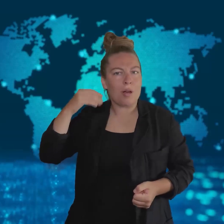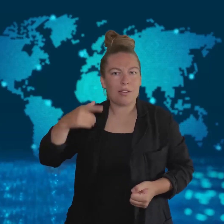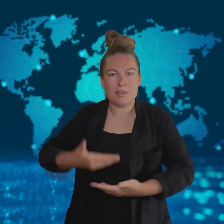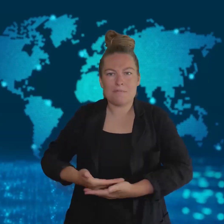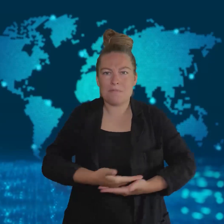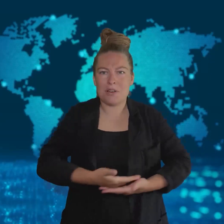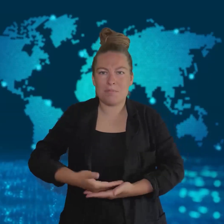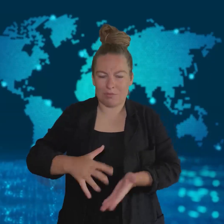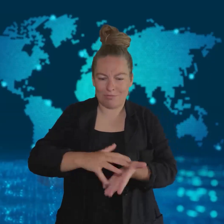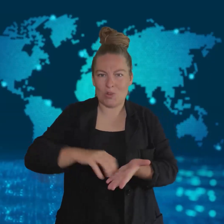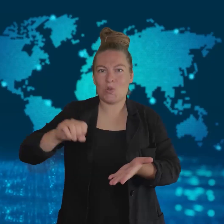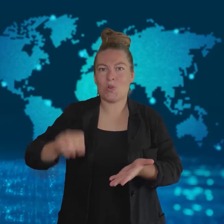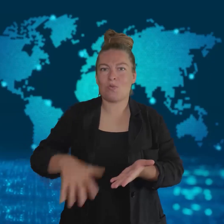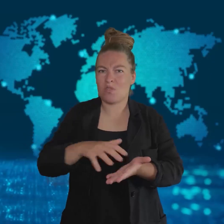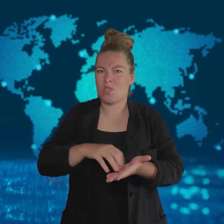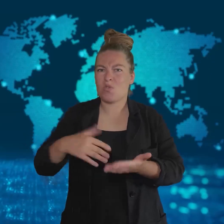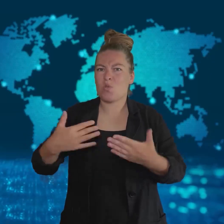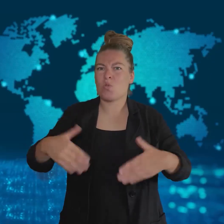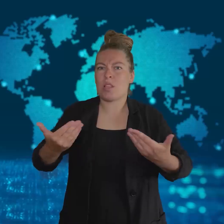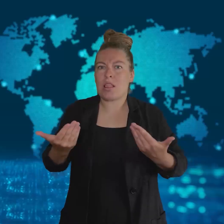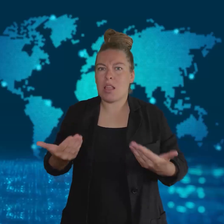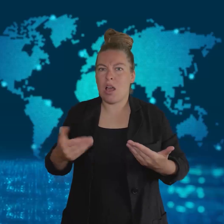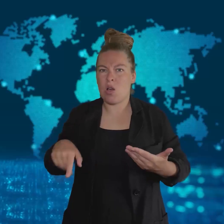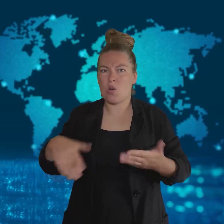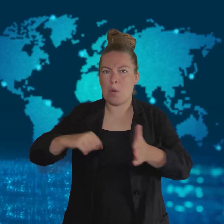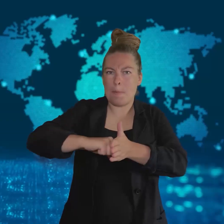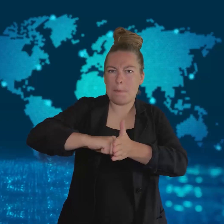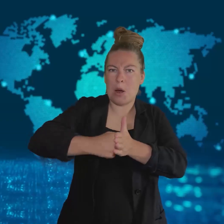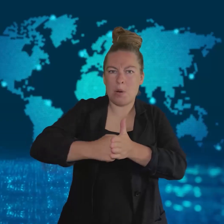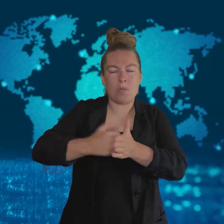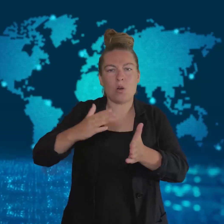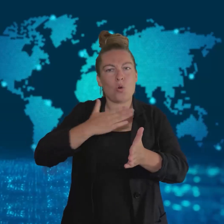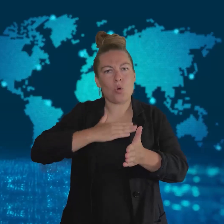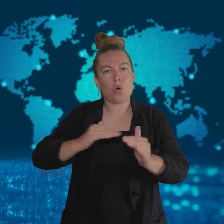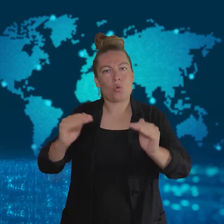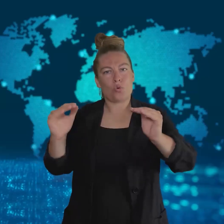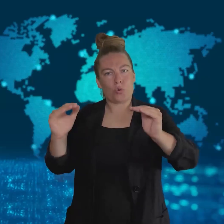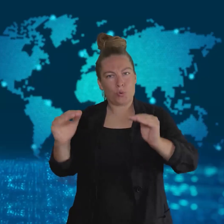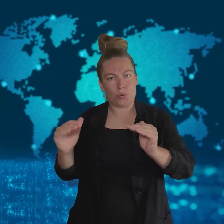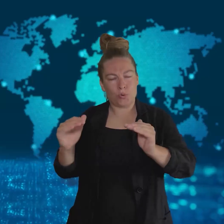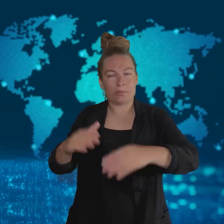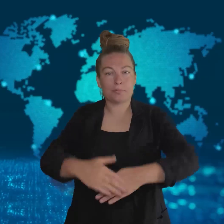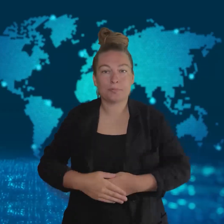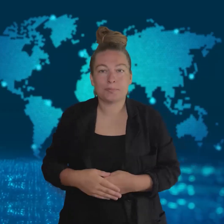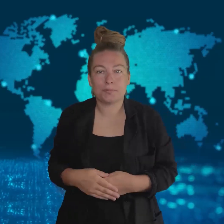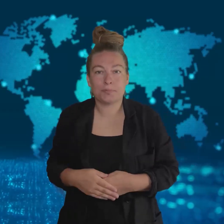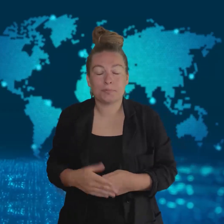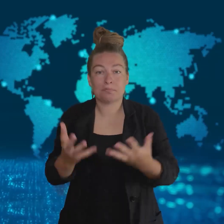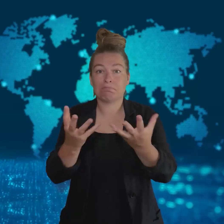Trzaskowski promises to promote ties with European partners.